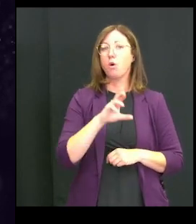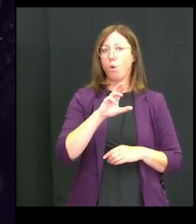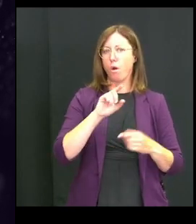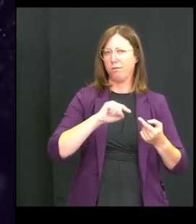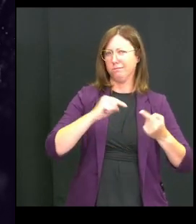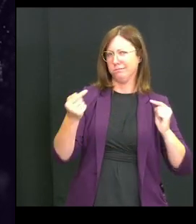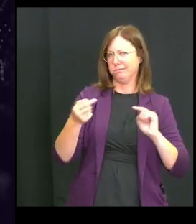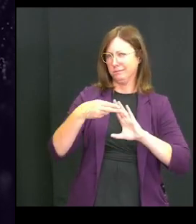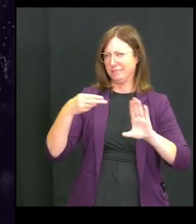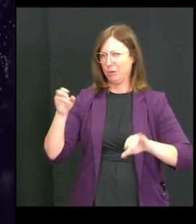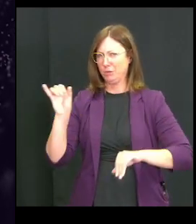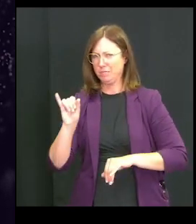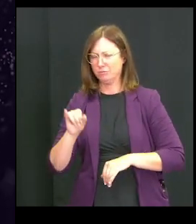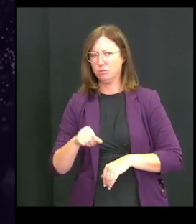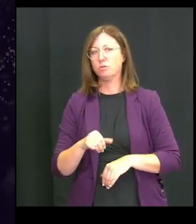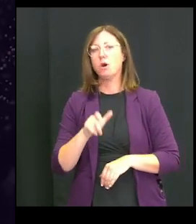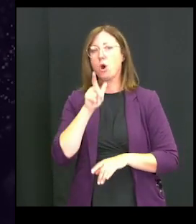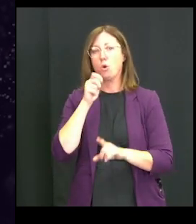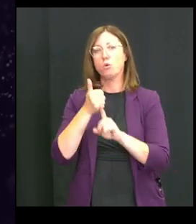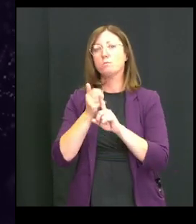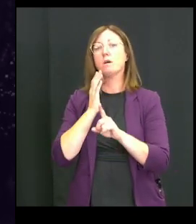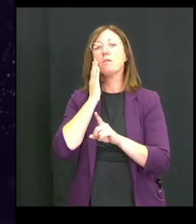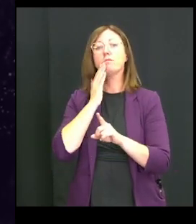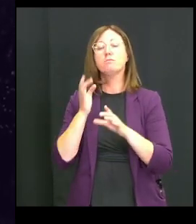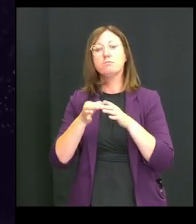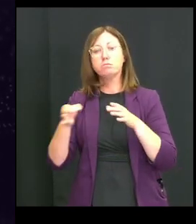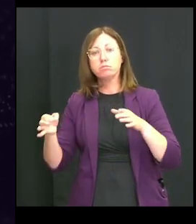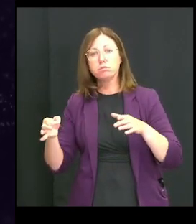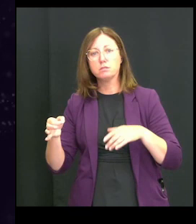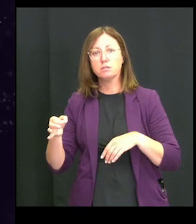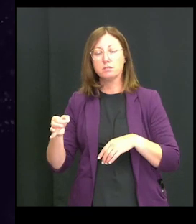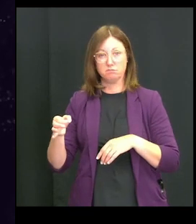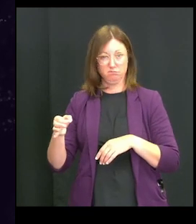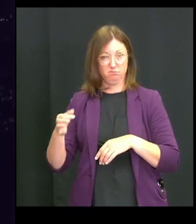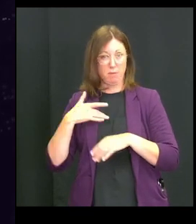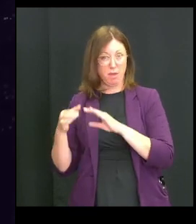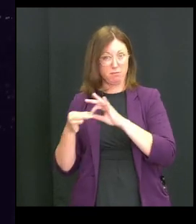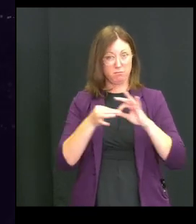Visible minorities for example, aren't typically associated with the Conservatives.